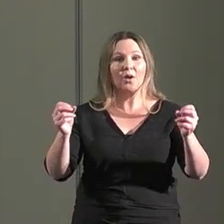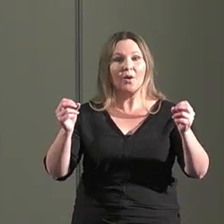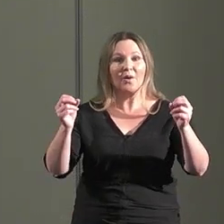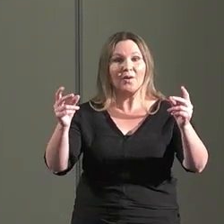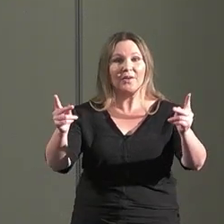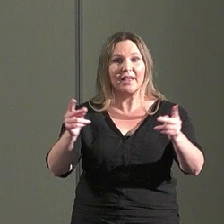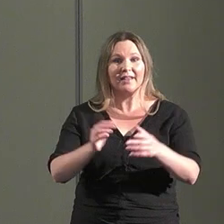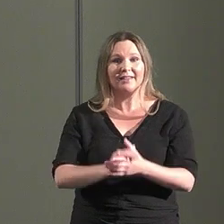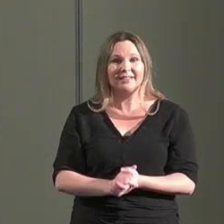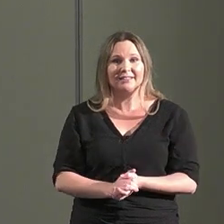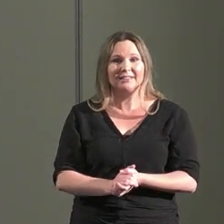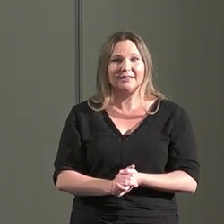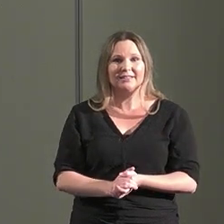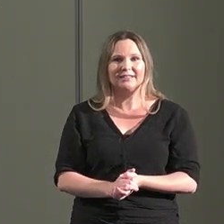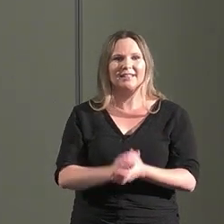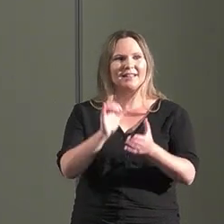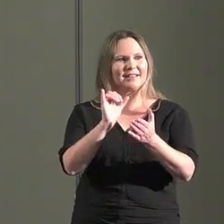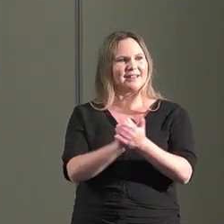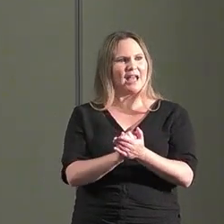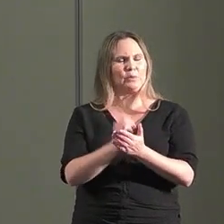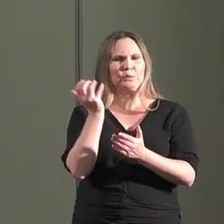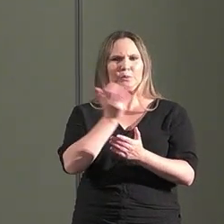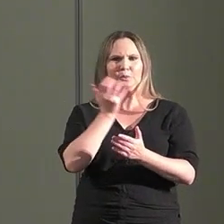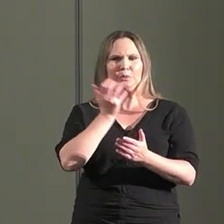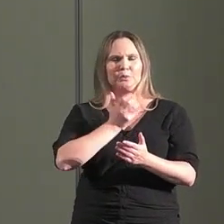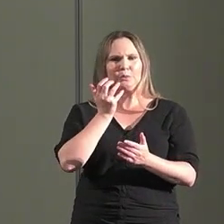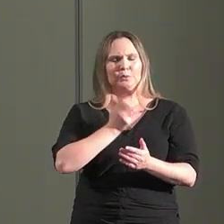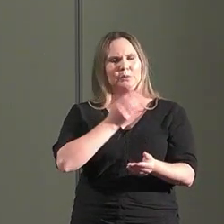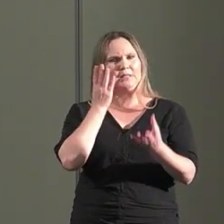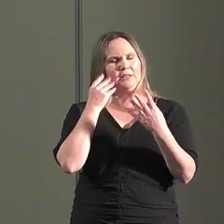That was informational to say the least wasn't it?